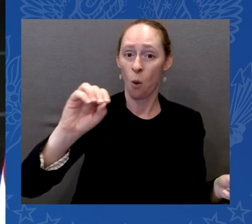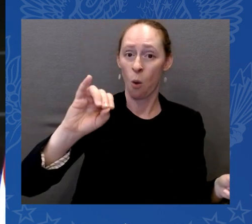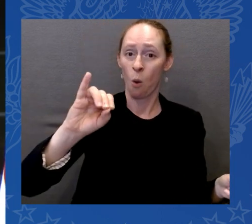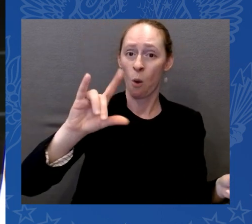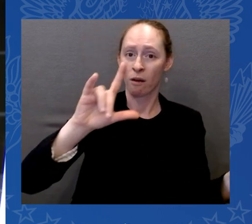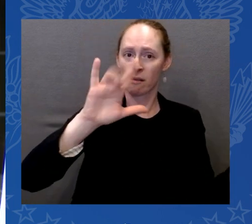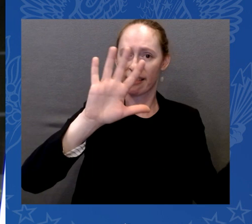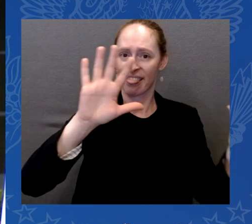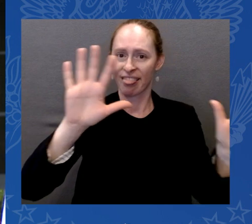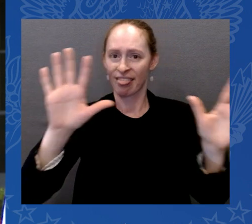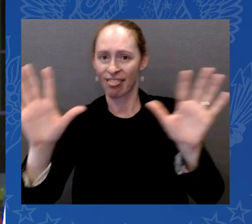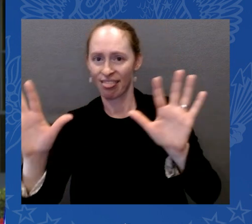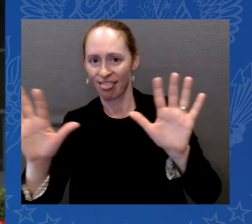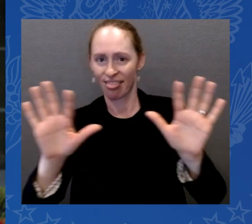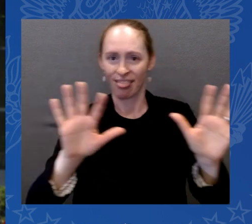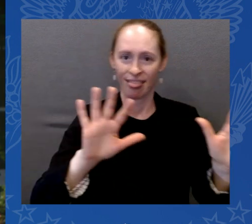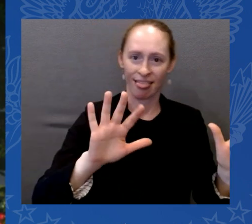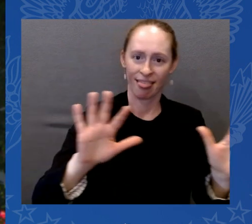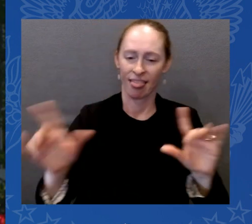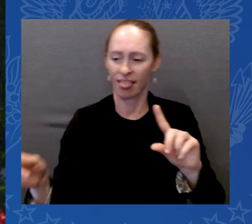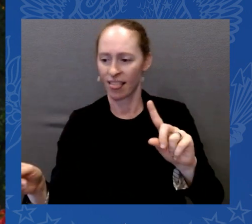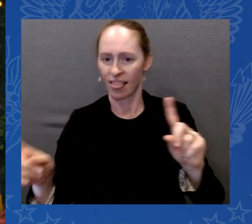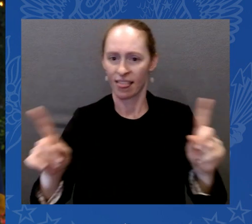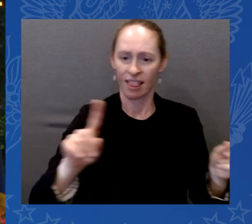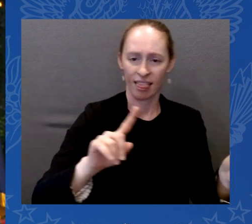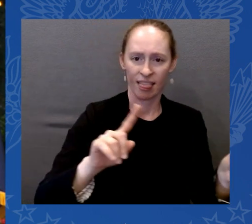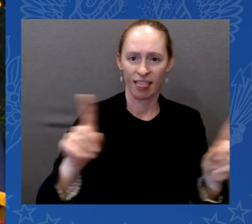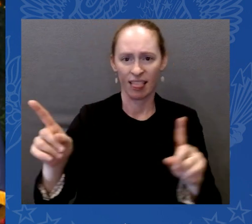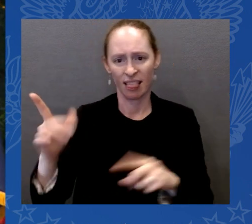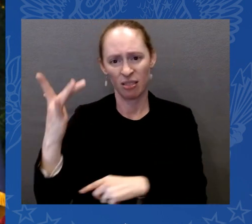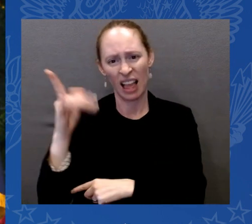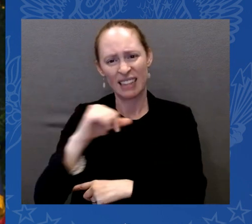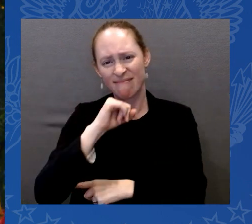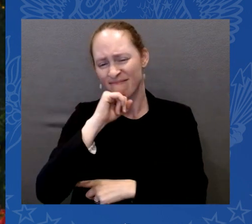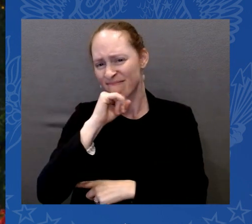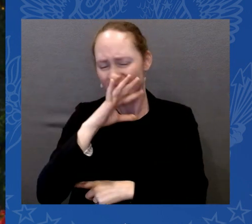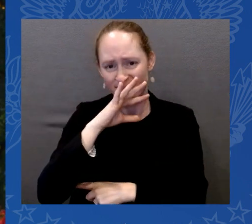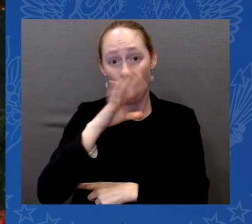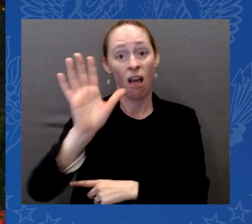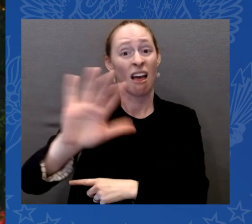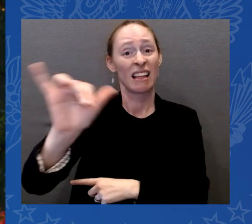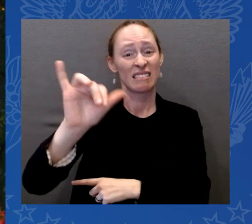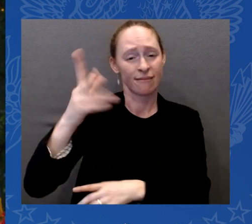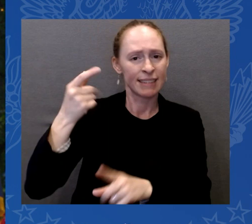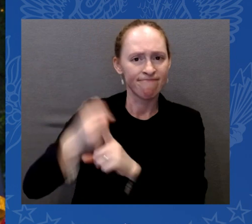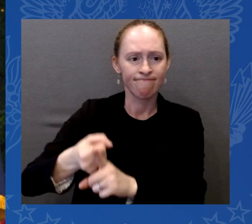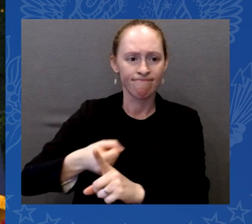Folks, they're the people -- they're the people, under my leadership, who are going to get help first.